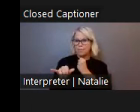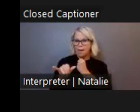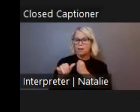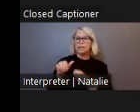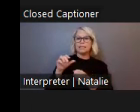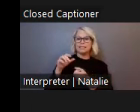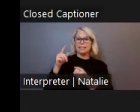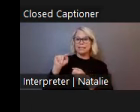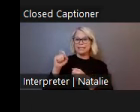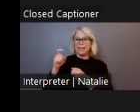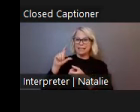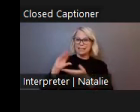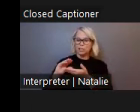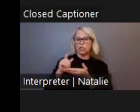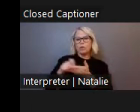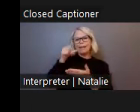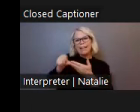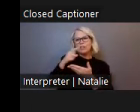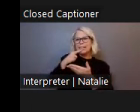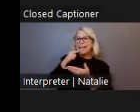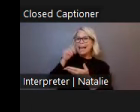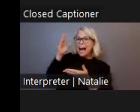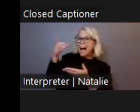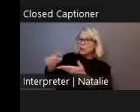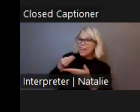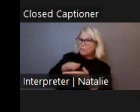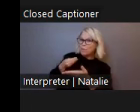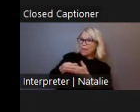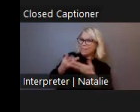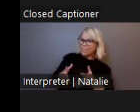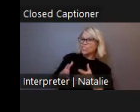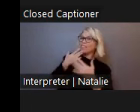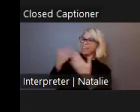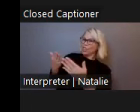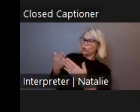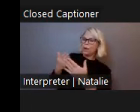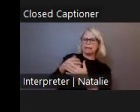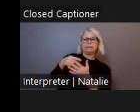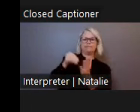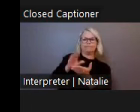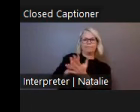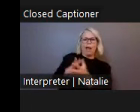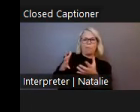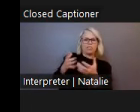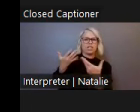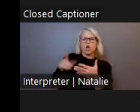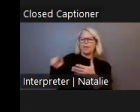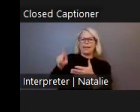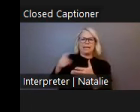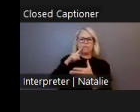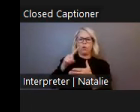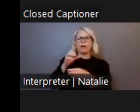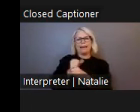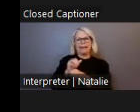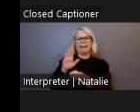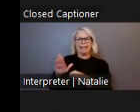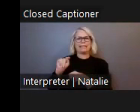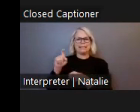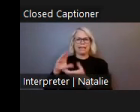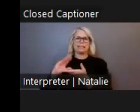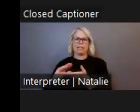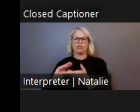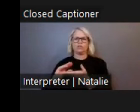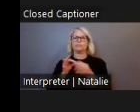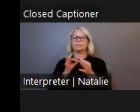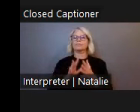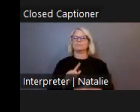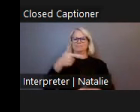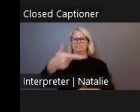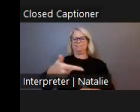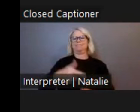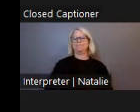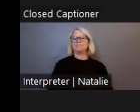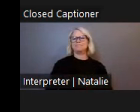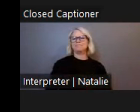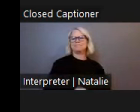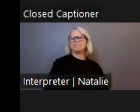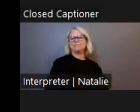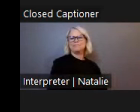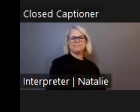disclosed to the board of directors.